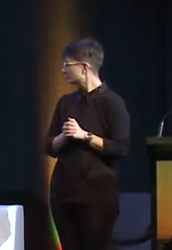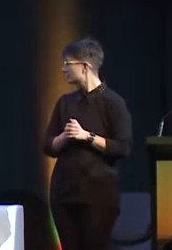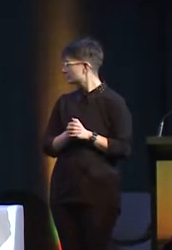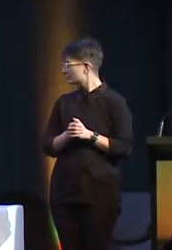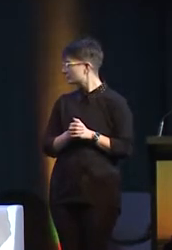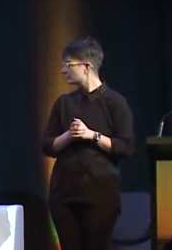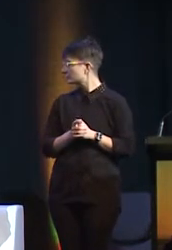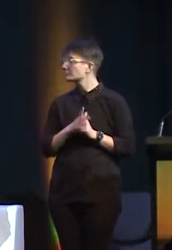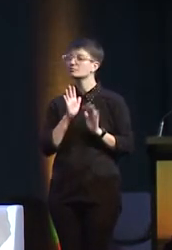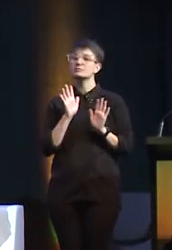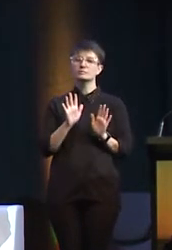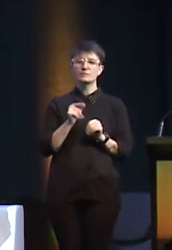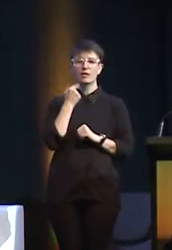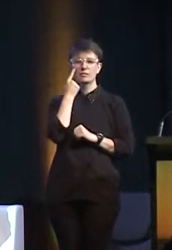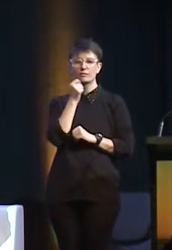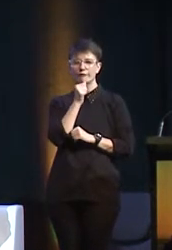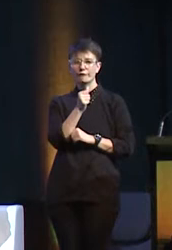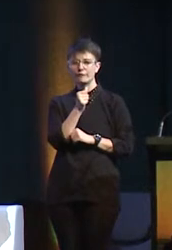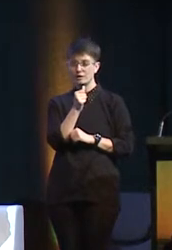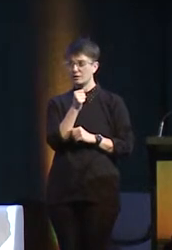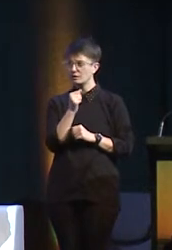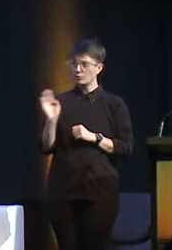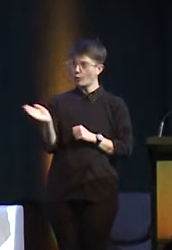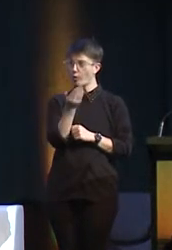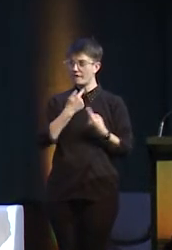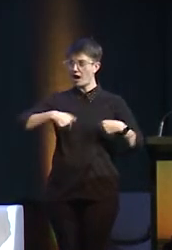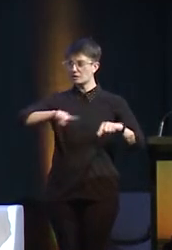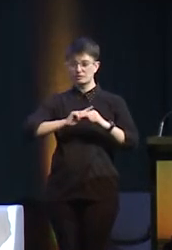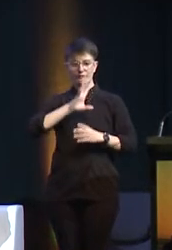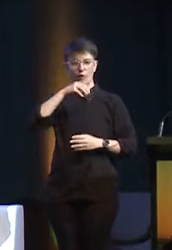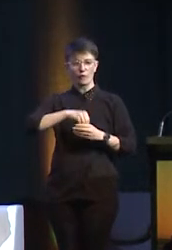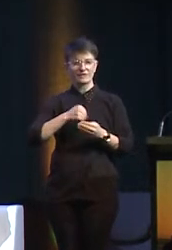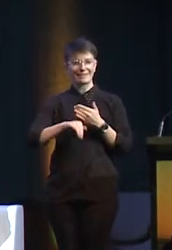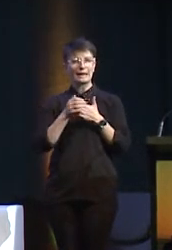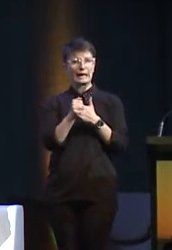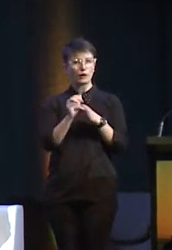look at it and all of us who were involved in the lead group and look at the road map,